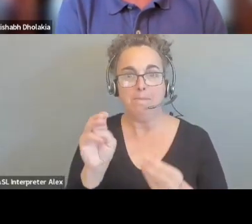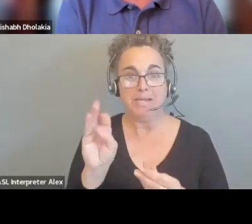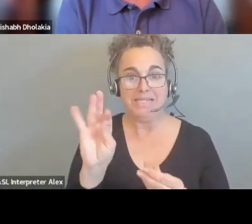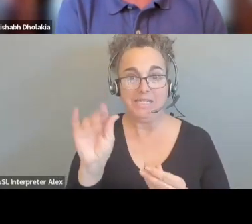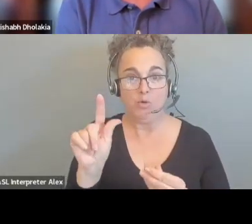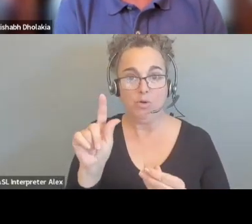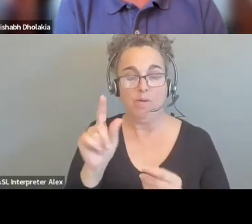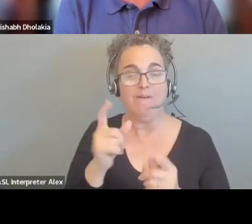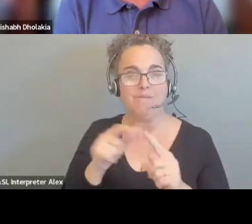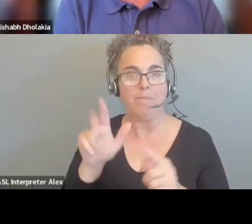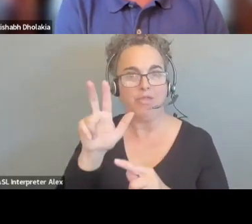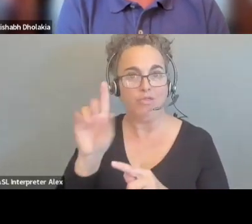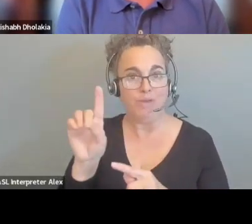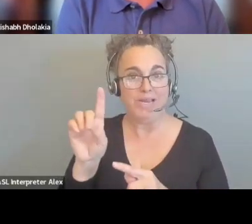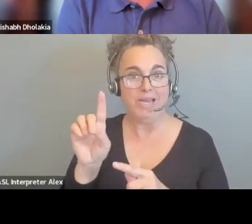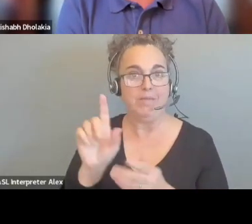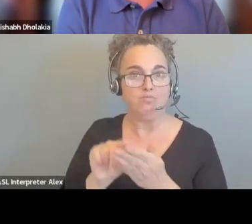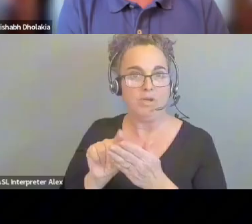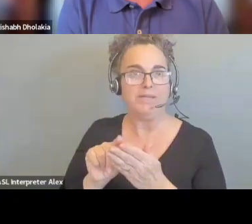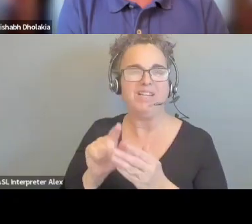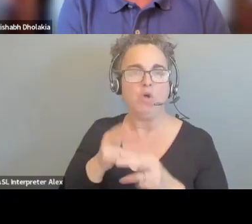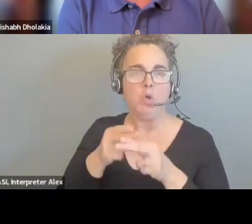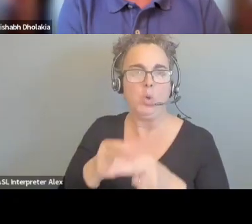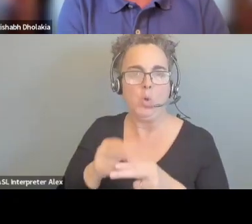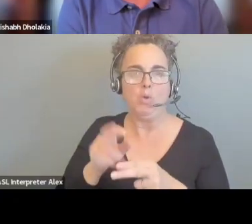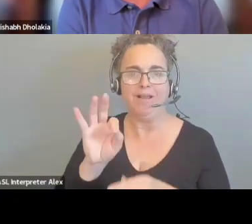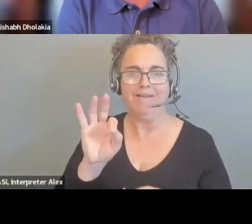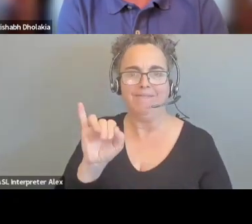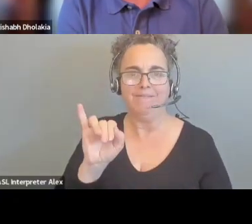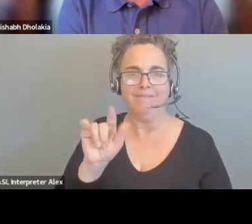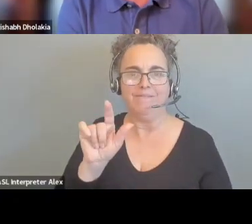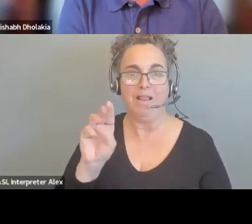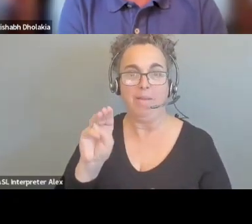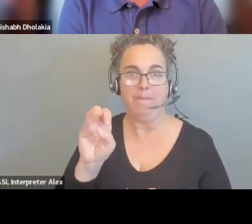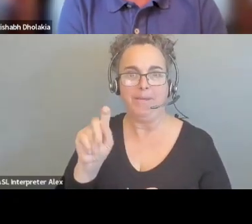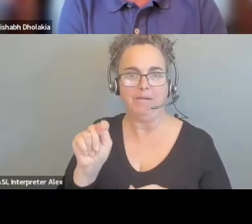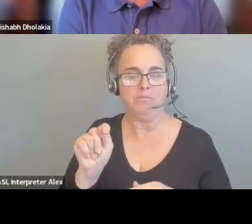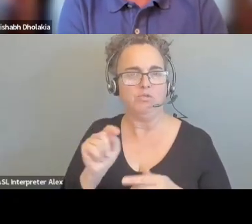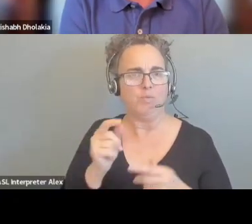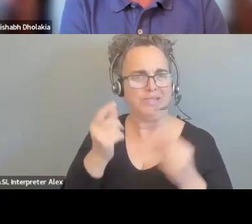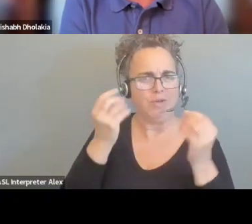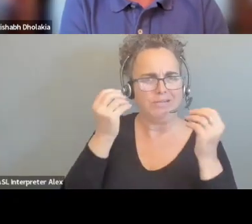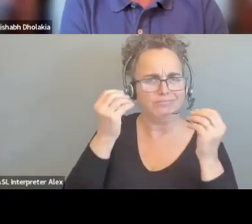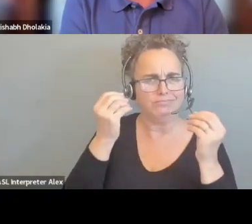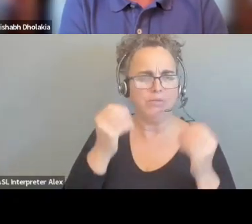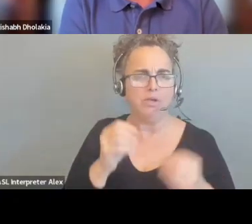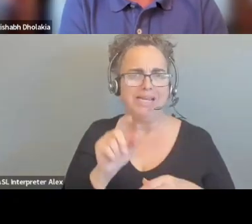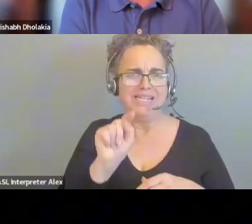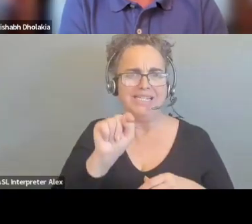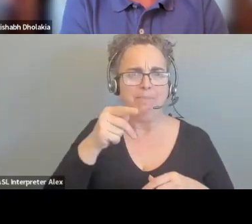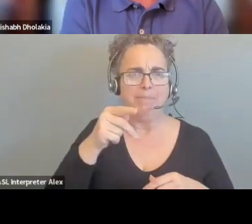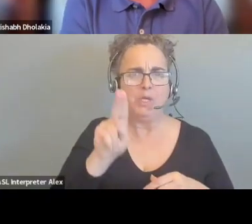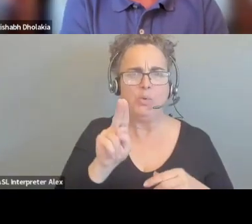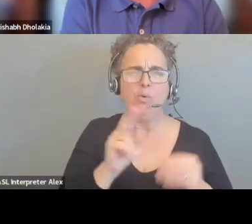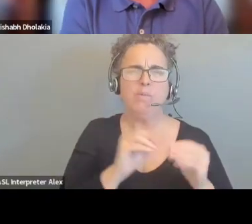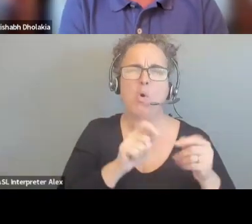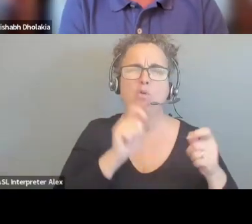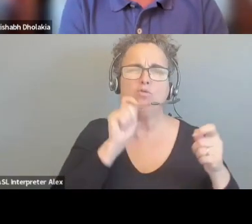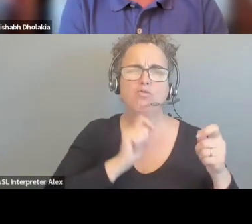it's called filament. We were deciding between TPU, which is a more rubbery texture versus PLA filament,